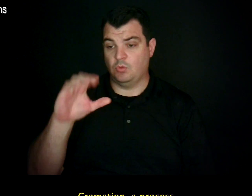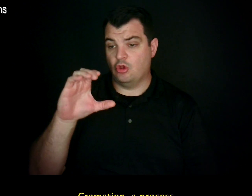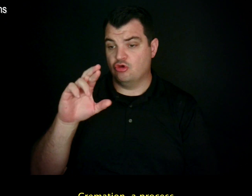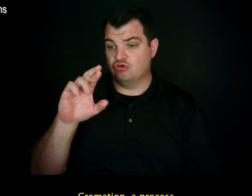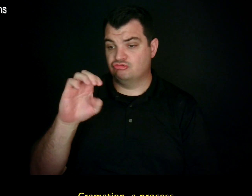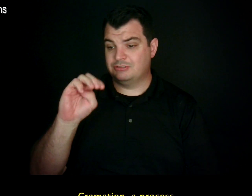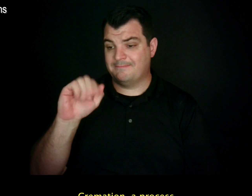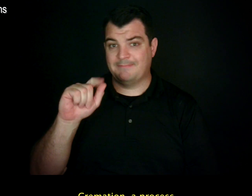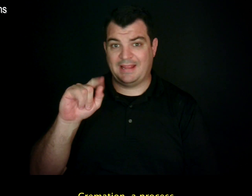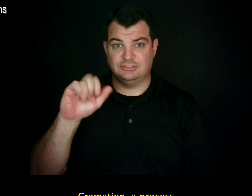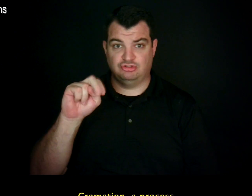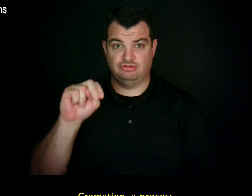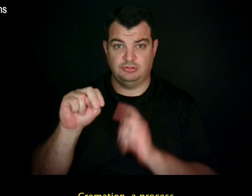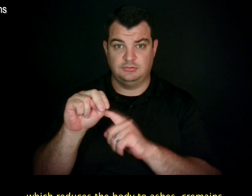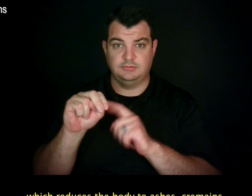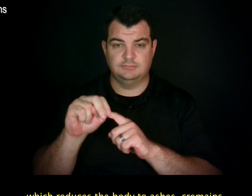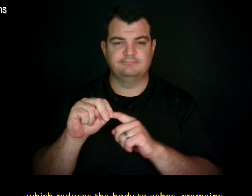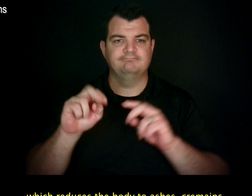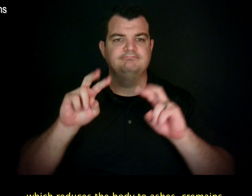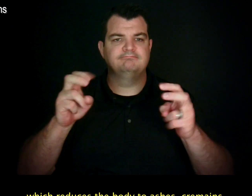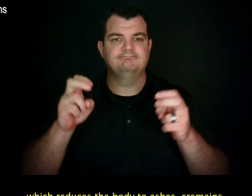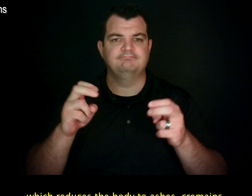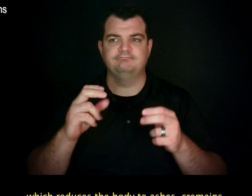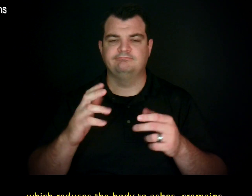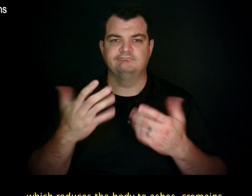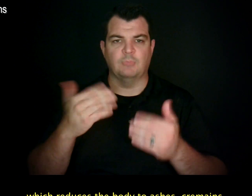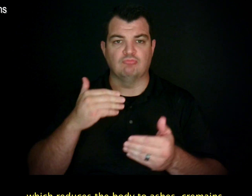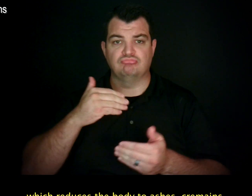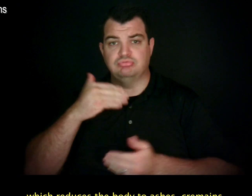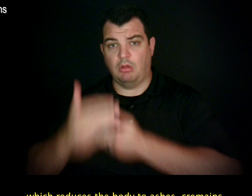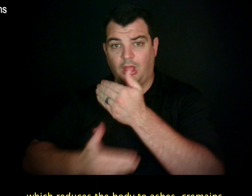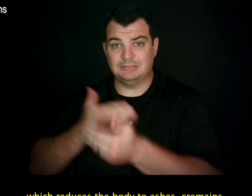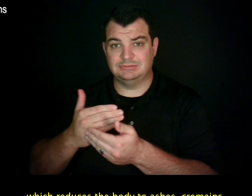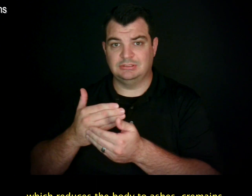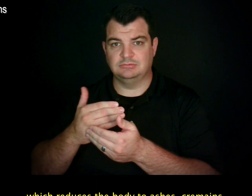Cremation, a process which reduces the body to ashes, cremains.